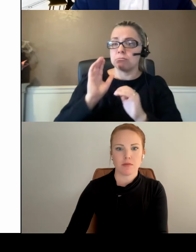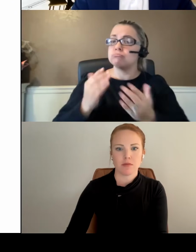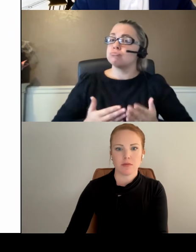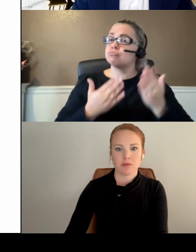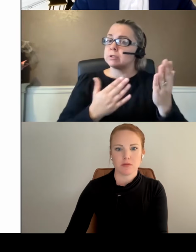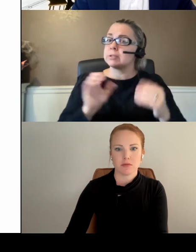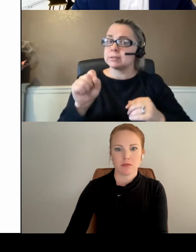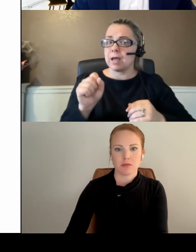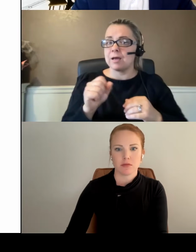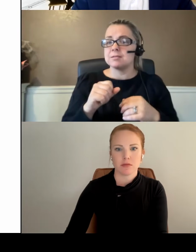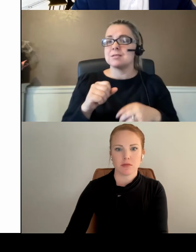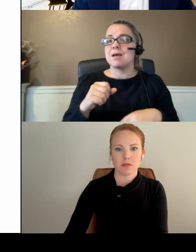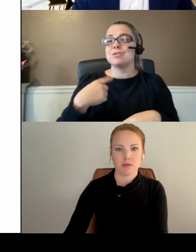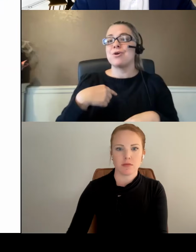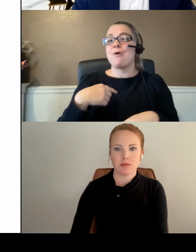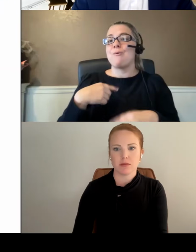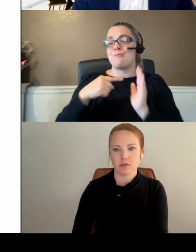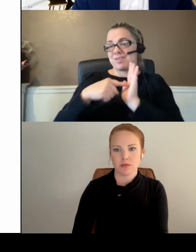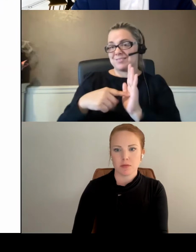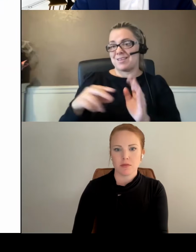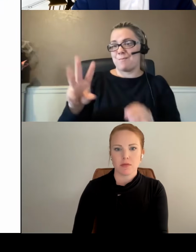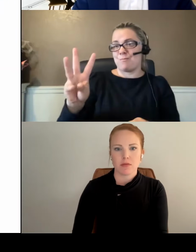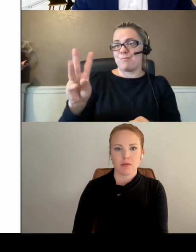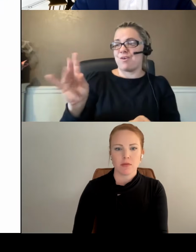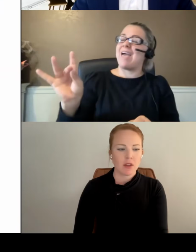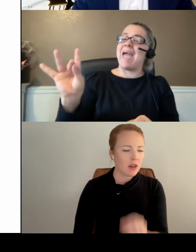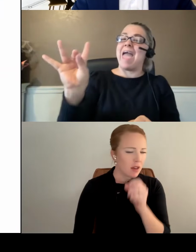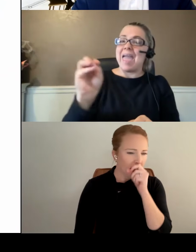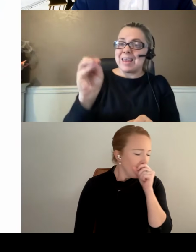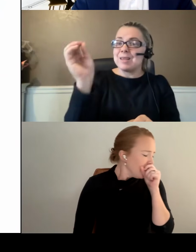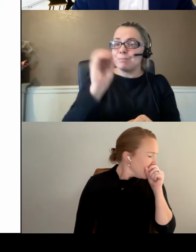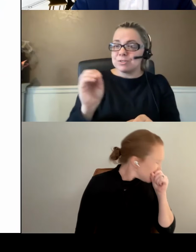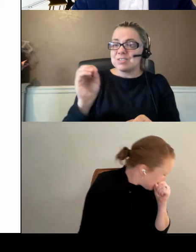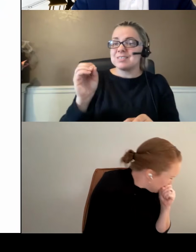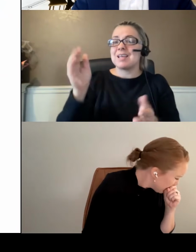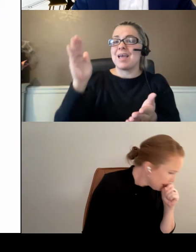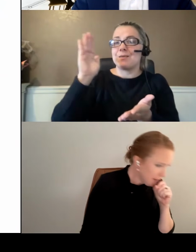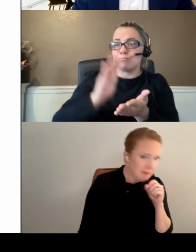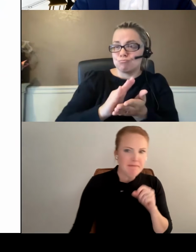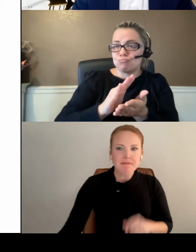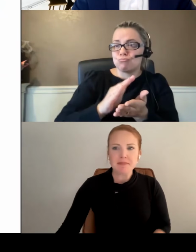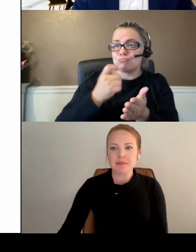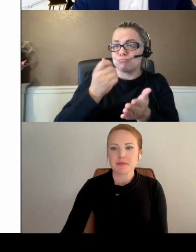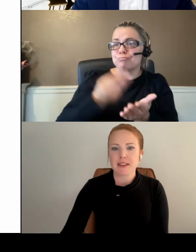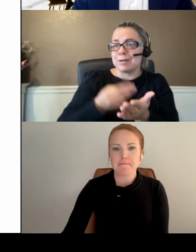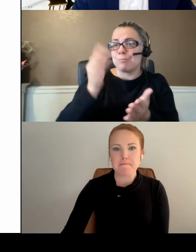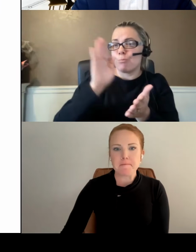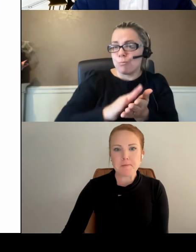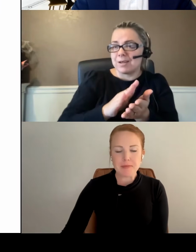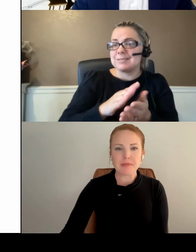an 80 percent discount on an enterprise level tool used by every person in the organization.